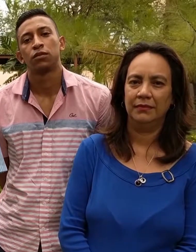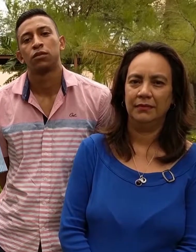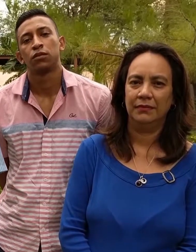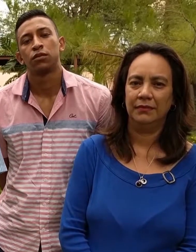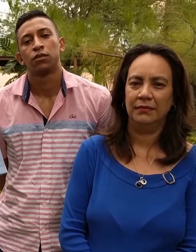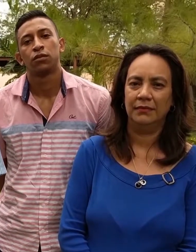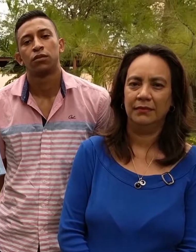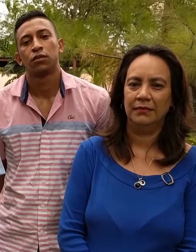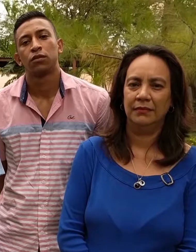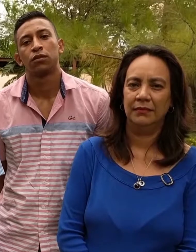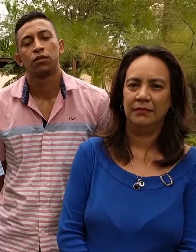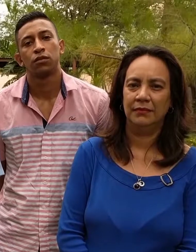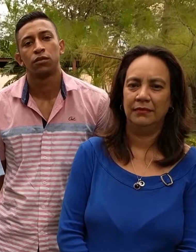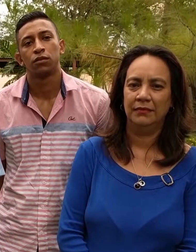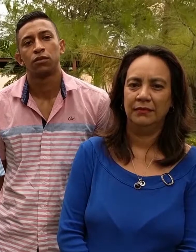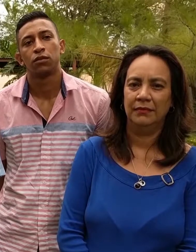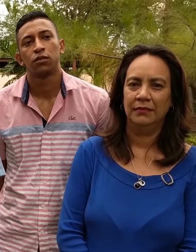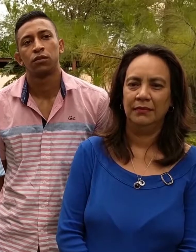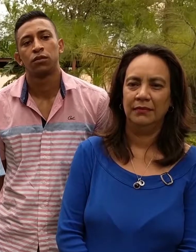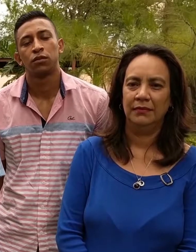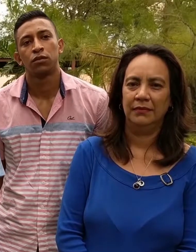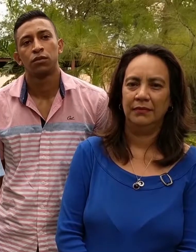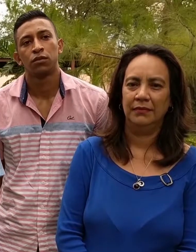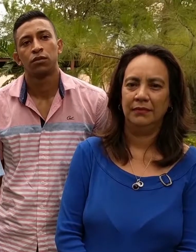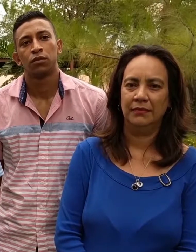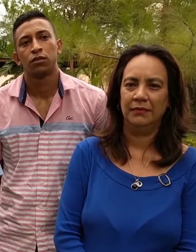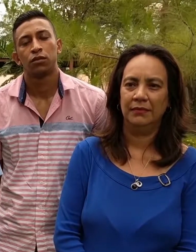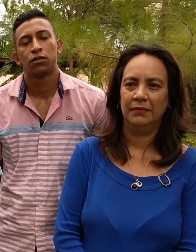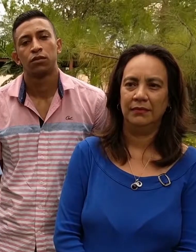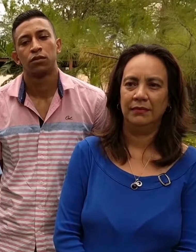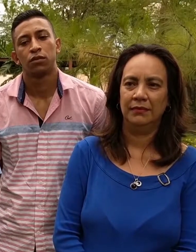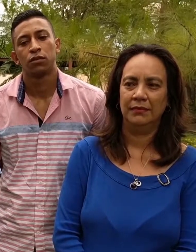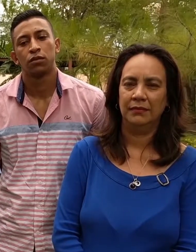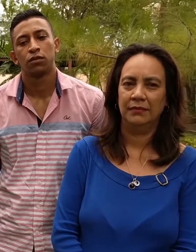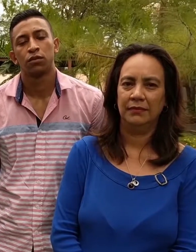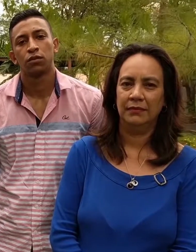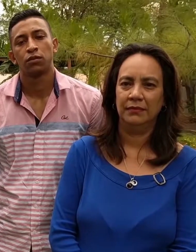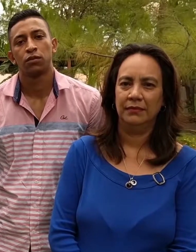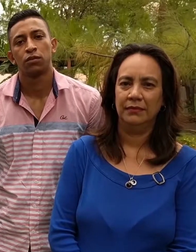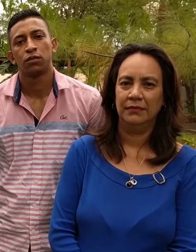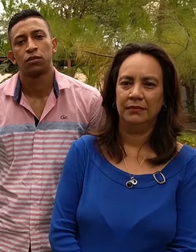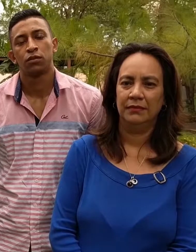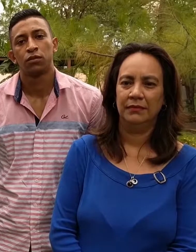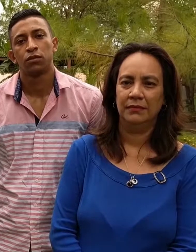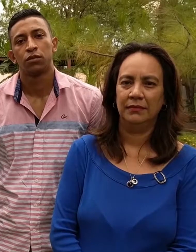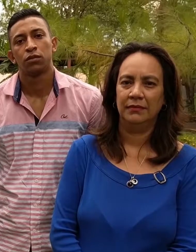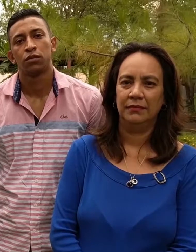[speaking spanish] The problem with this has to do with the coffee industry.